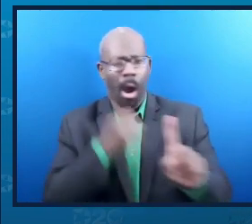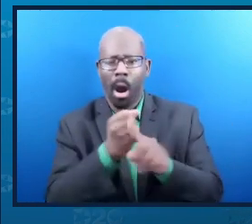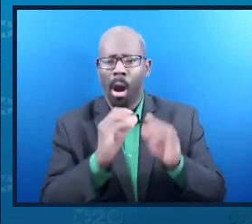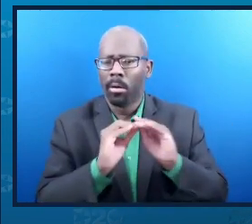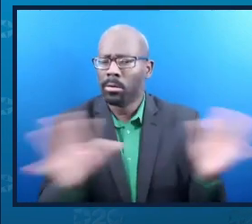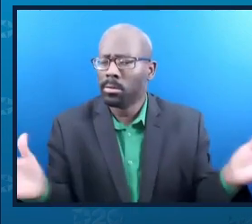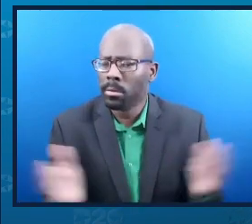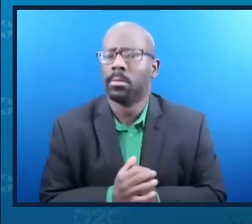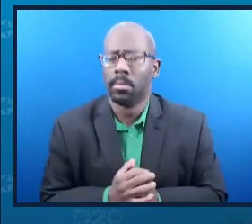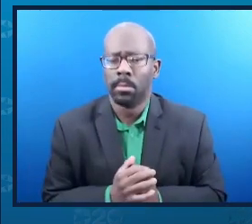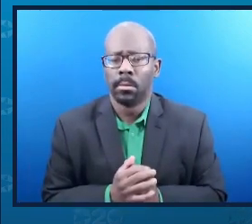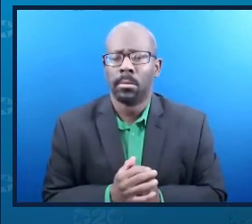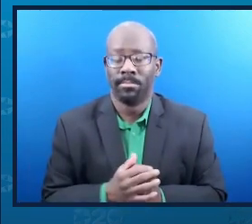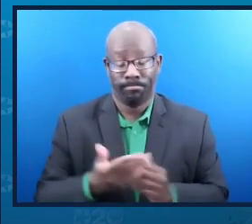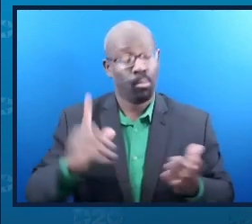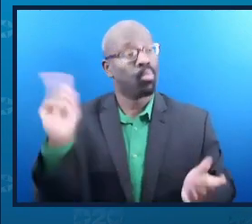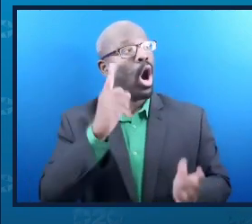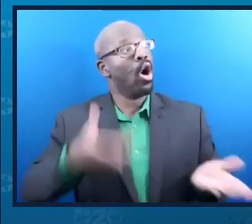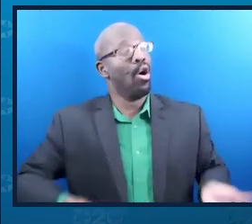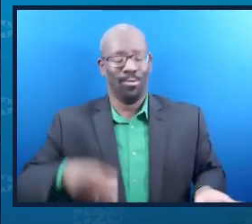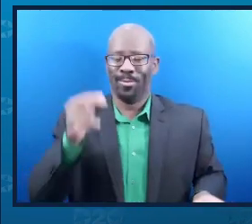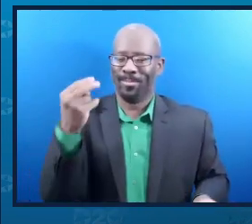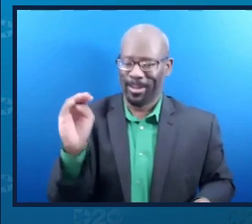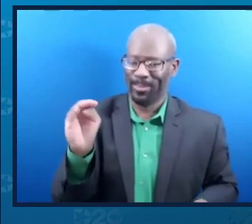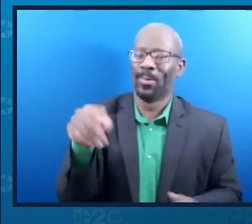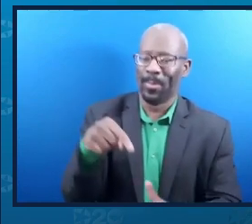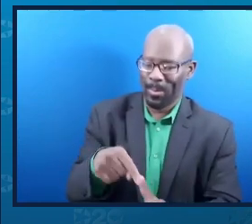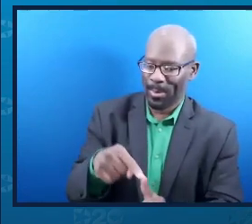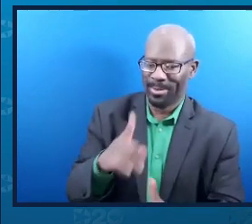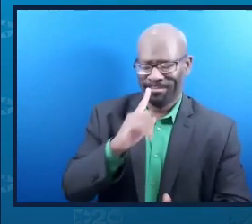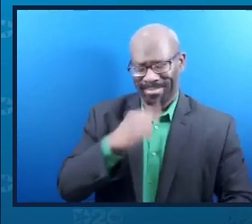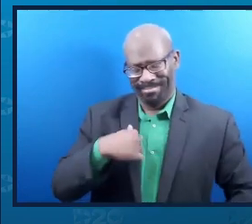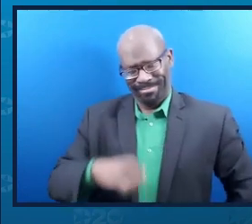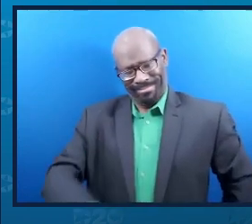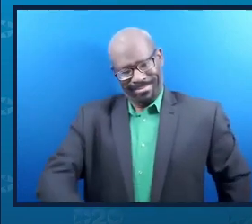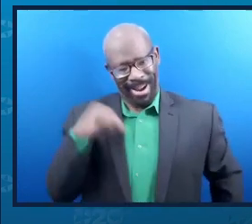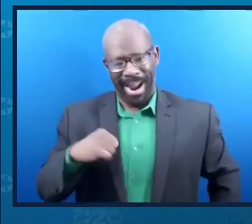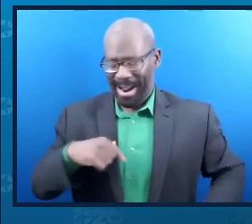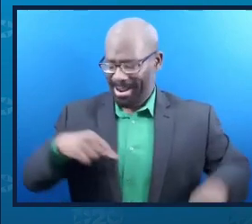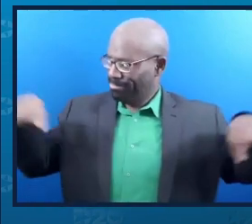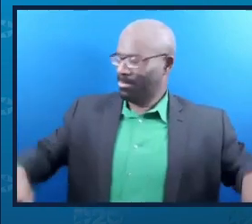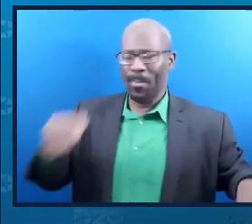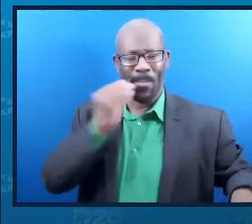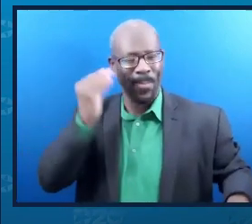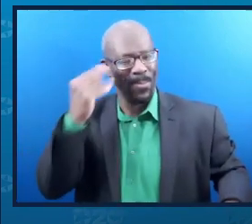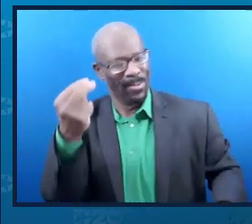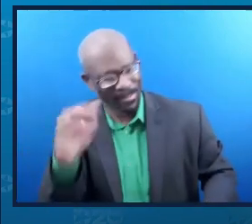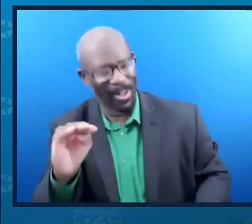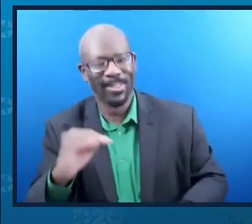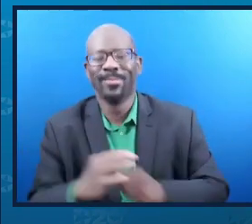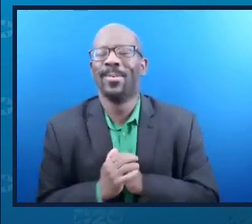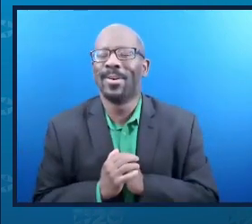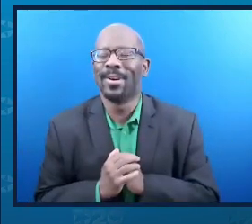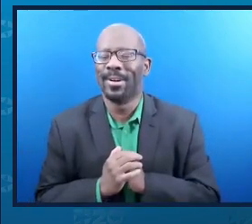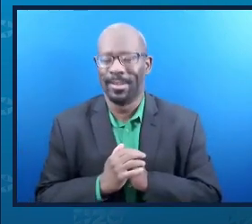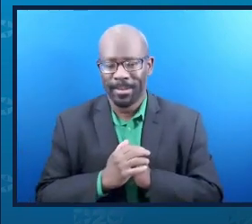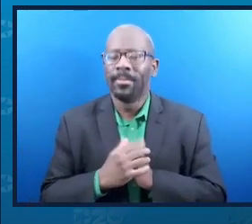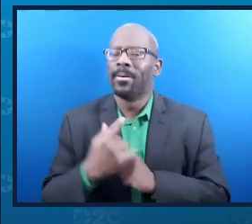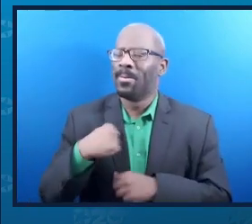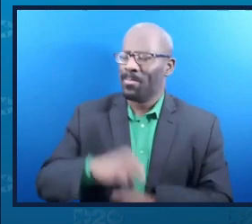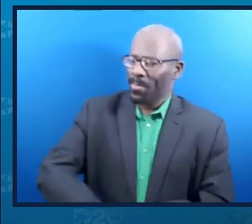I'M PROUD OF MY NEW MEXICAN